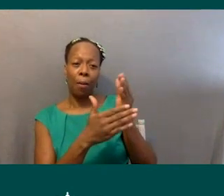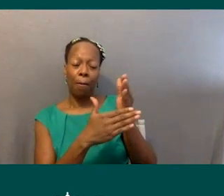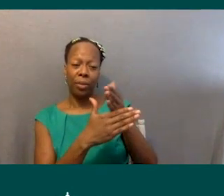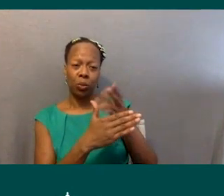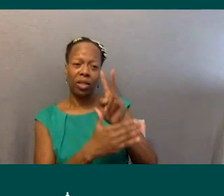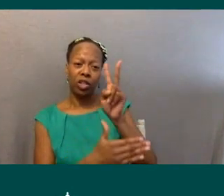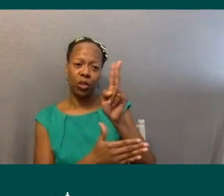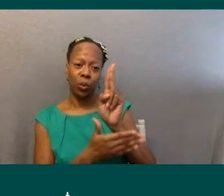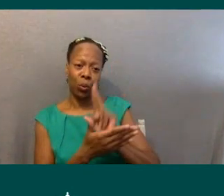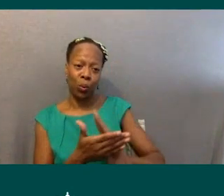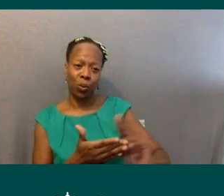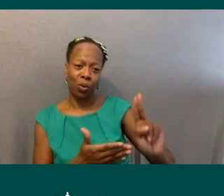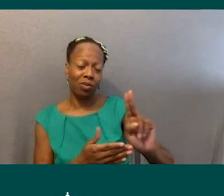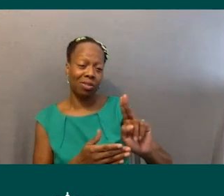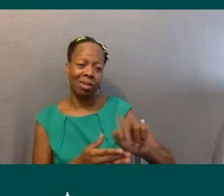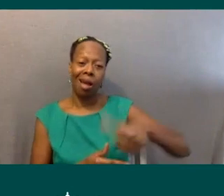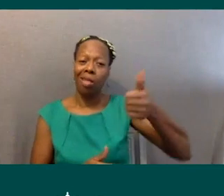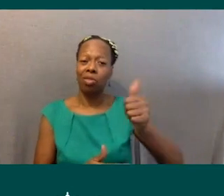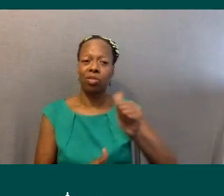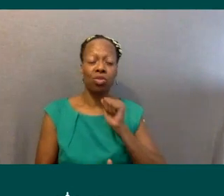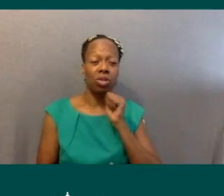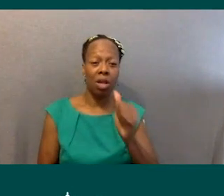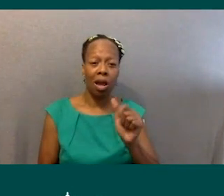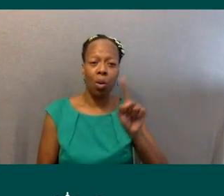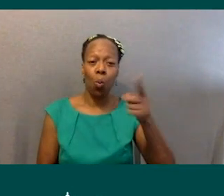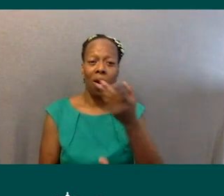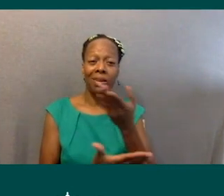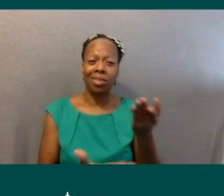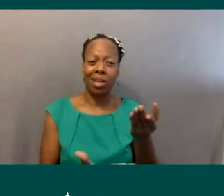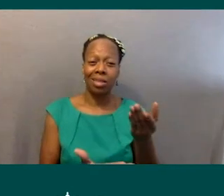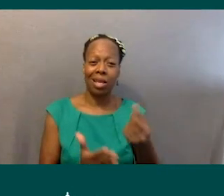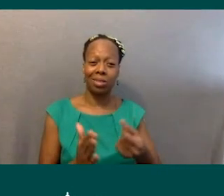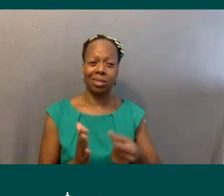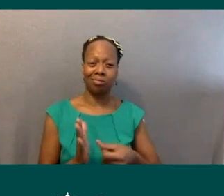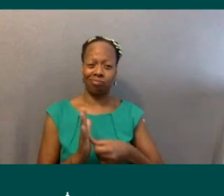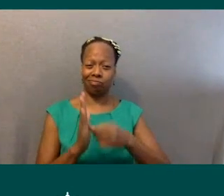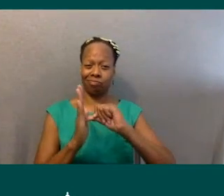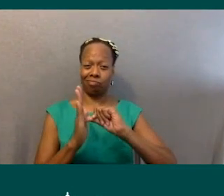One thing that's impressive about the cerebral palsy field is how collaborative it is.